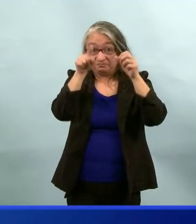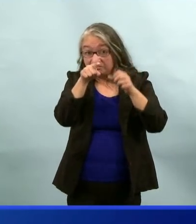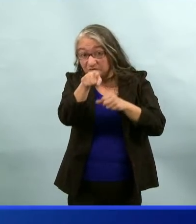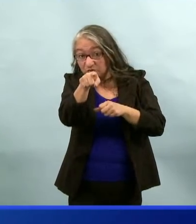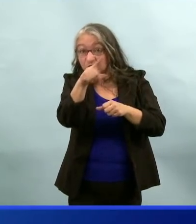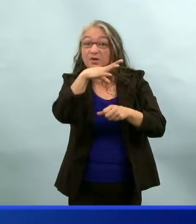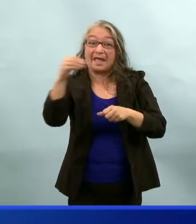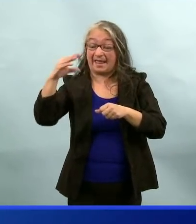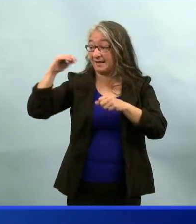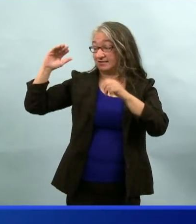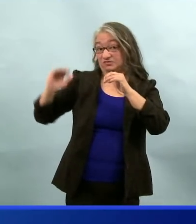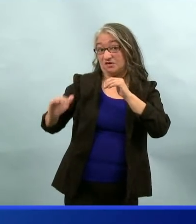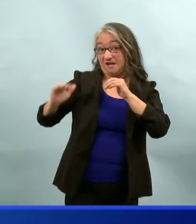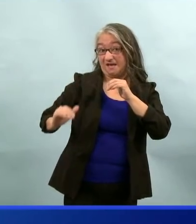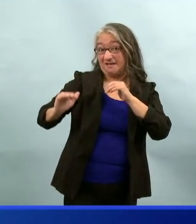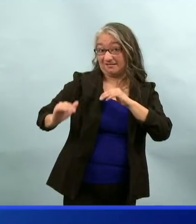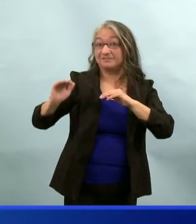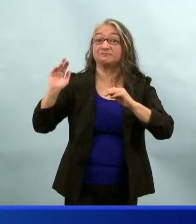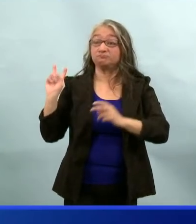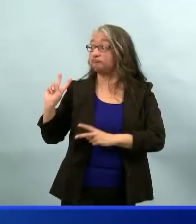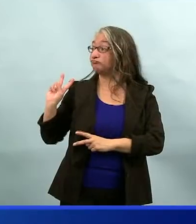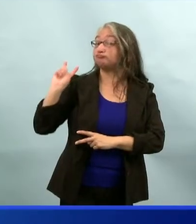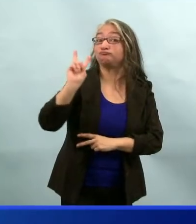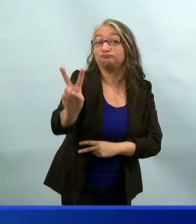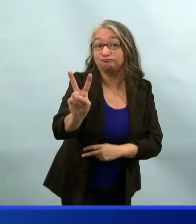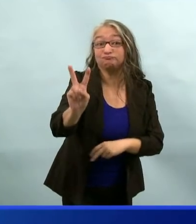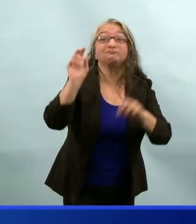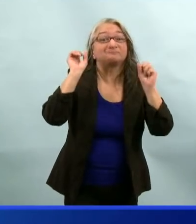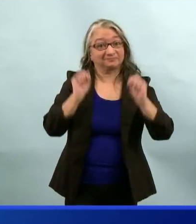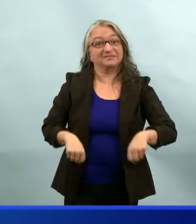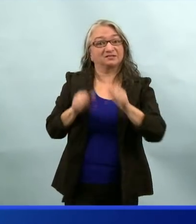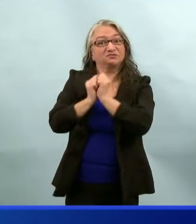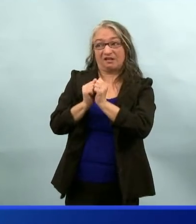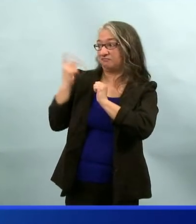or use the online booking tool or you can visit a local pharmacy or doctor's office